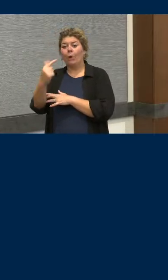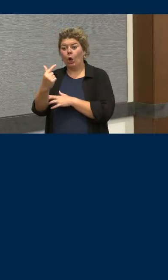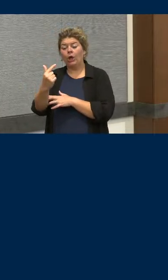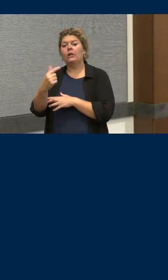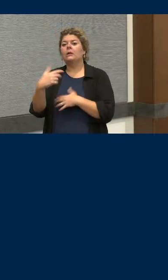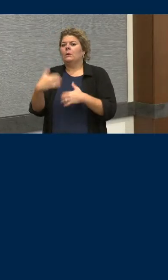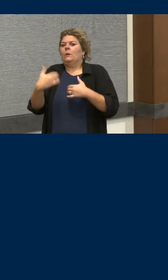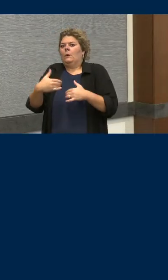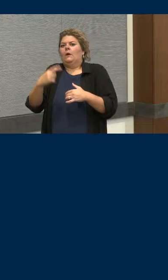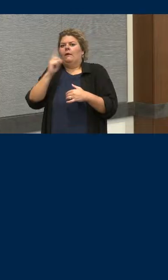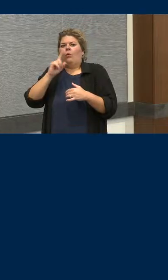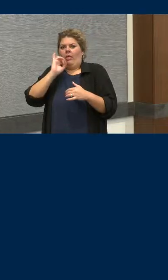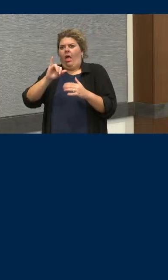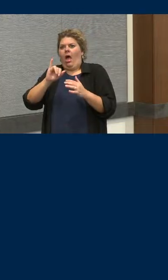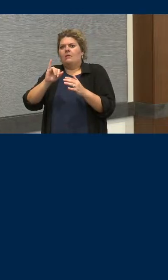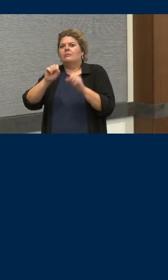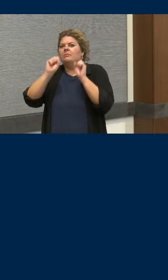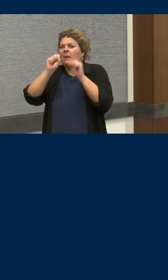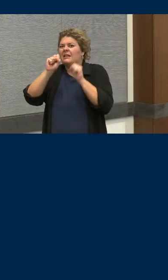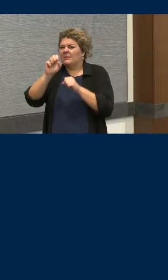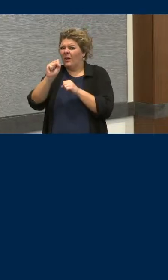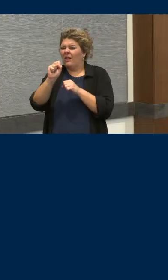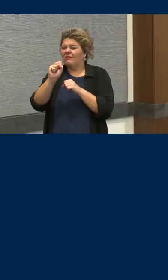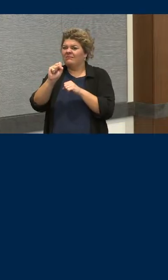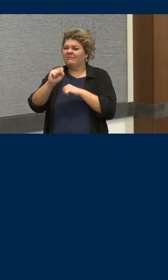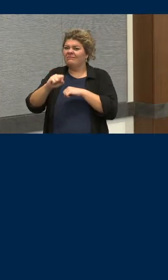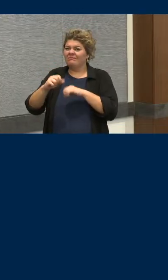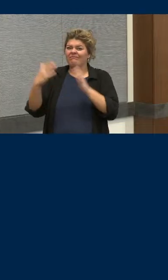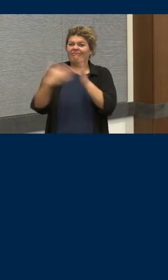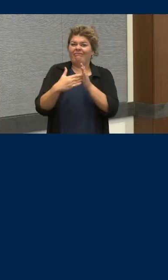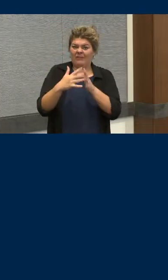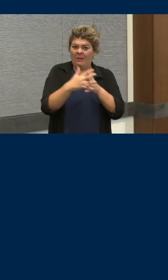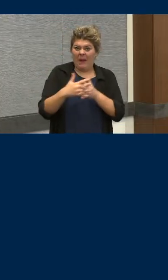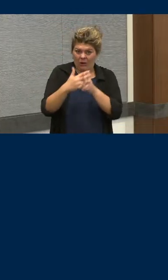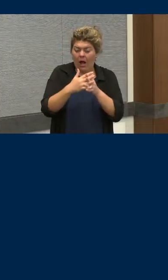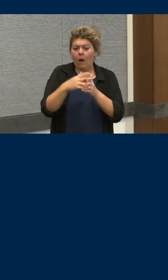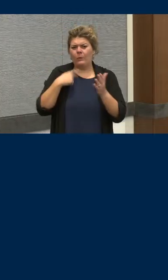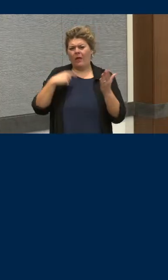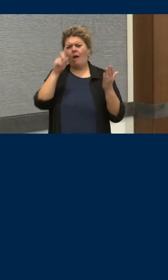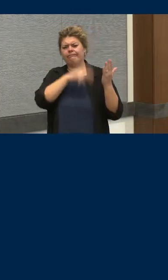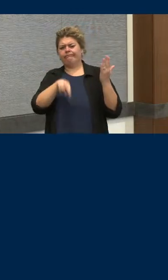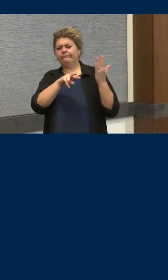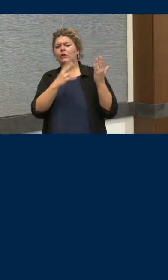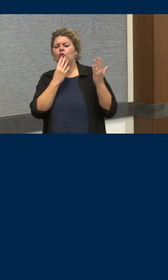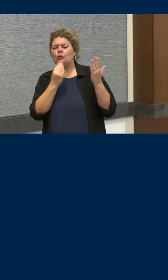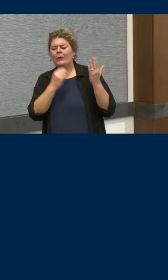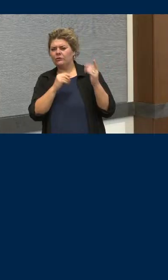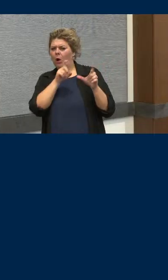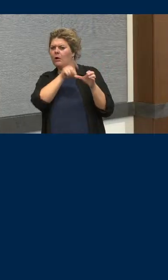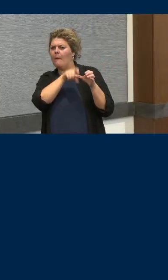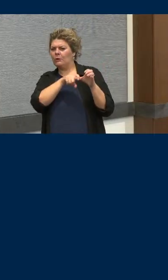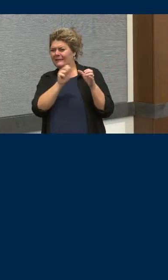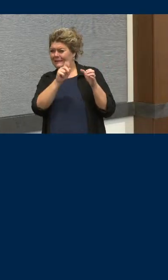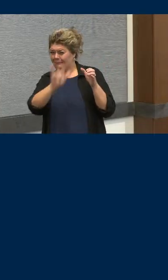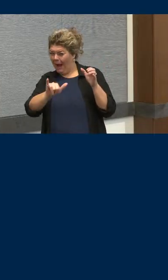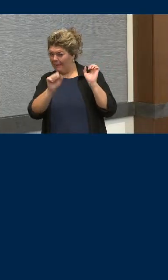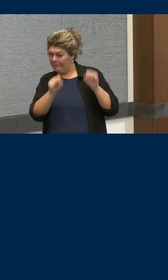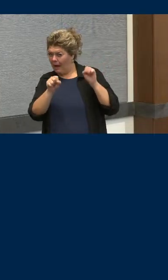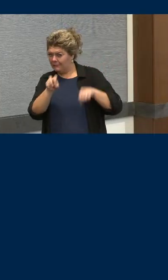that he, too, was a Jewish communist spy. The first picture of